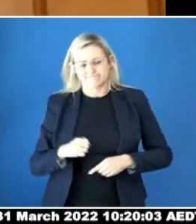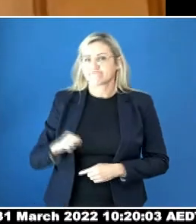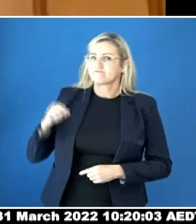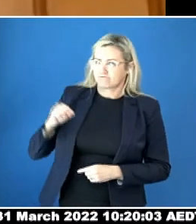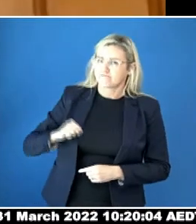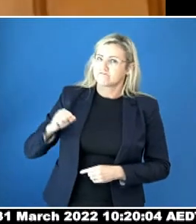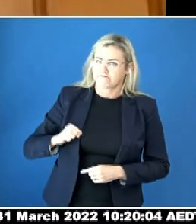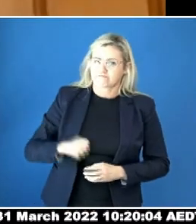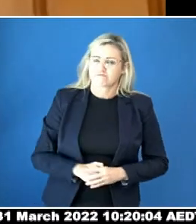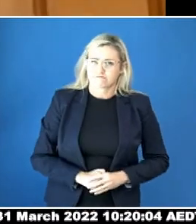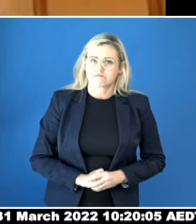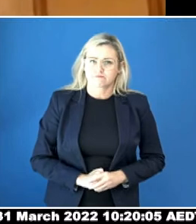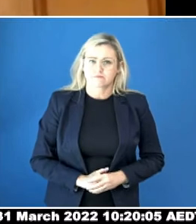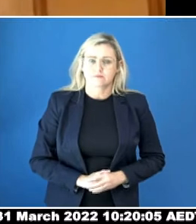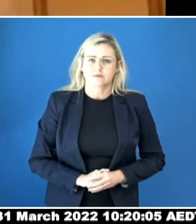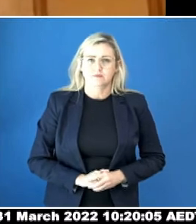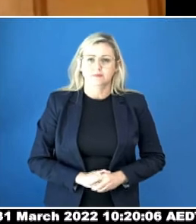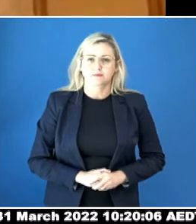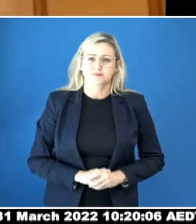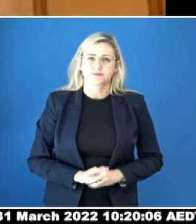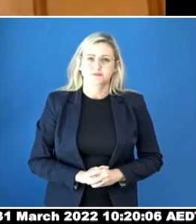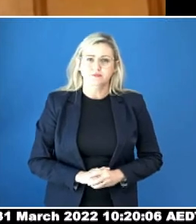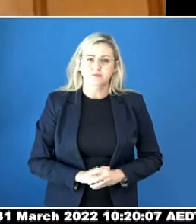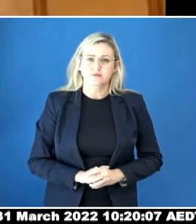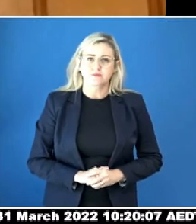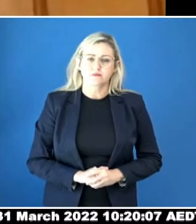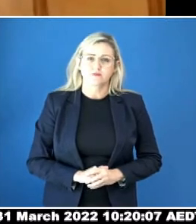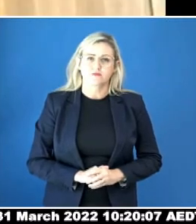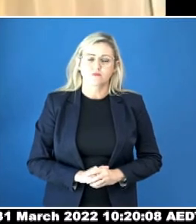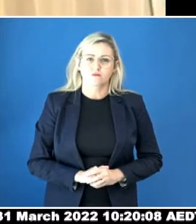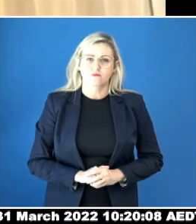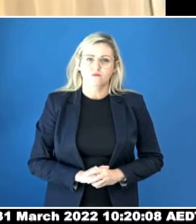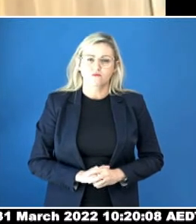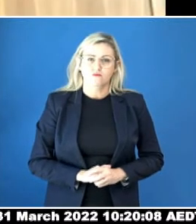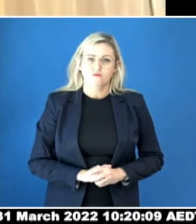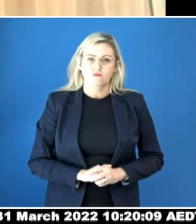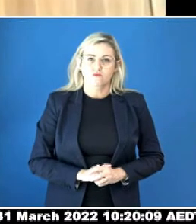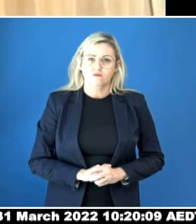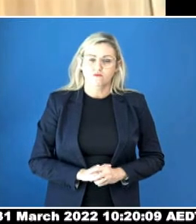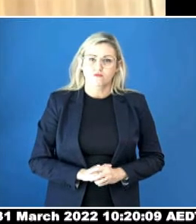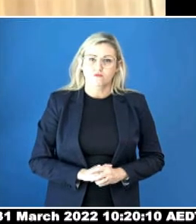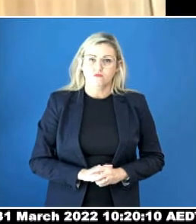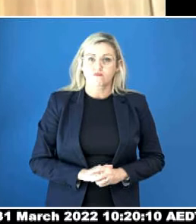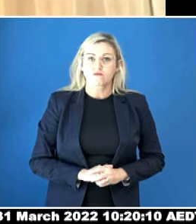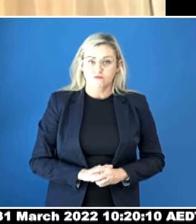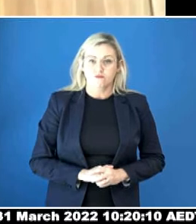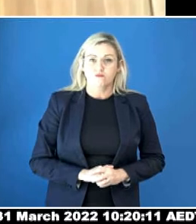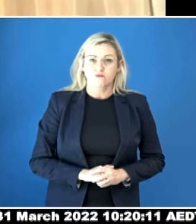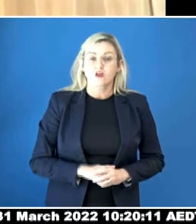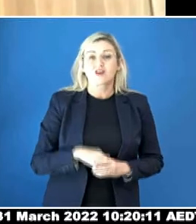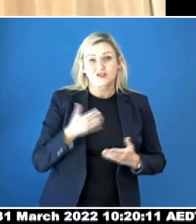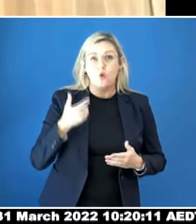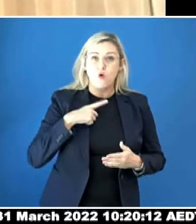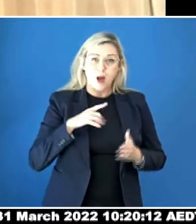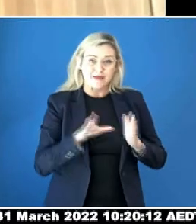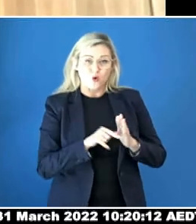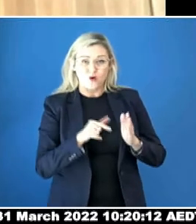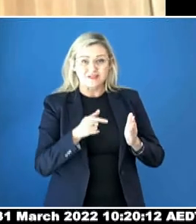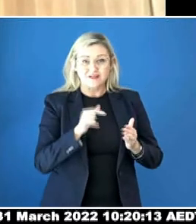And you understand because of this you went to live at [REDACTED].